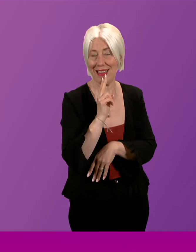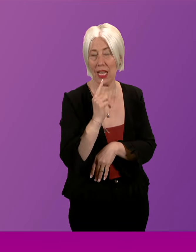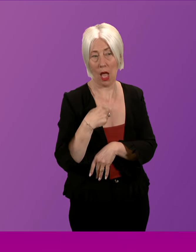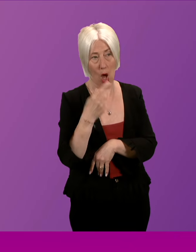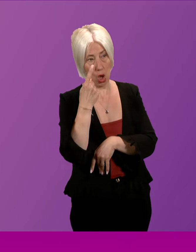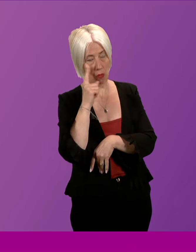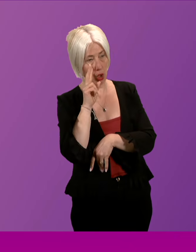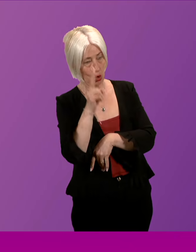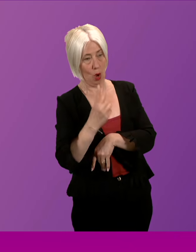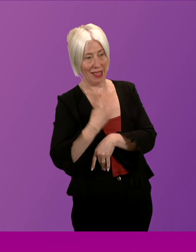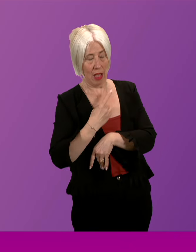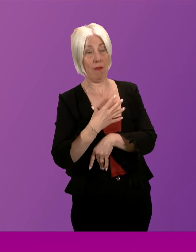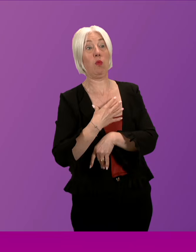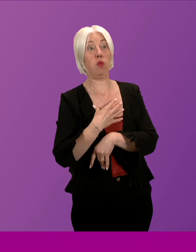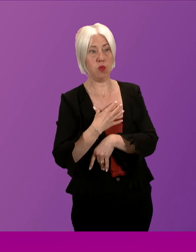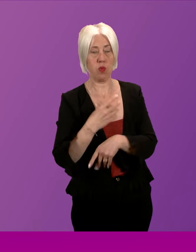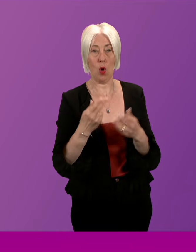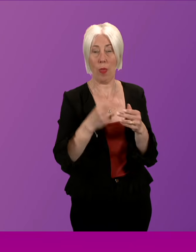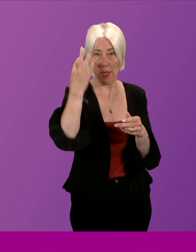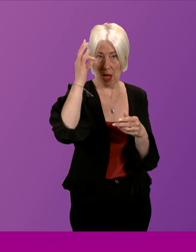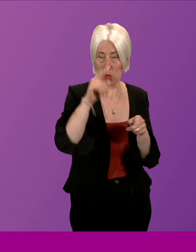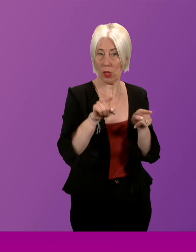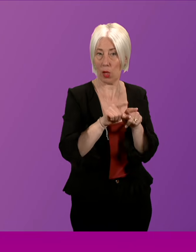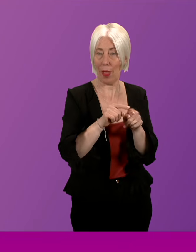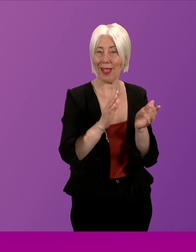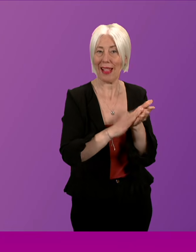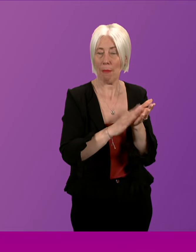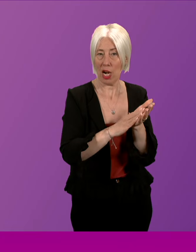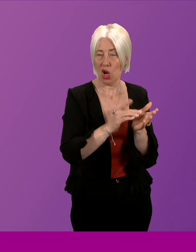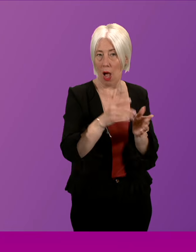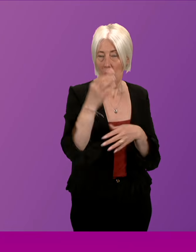In our discussions with Clackmannanshire Council, we saw at first hand the enormous